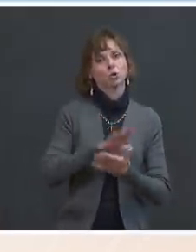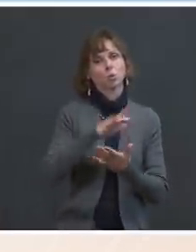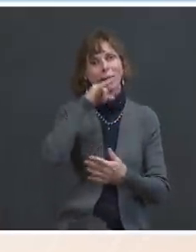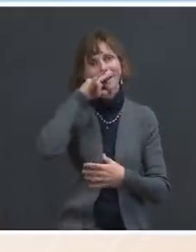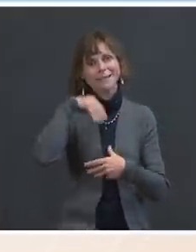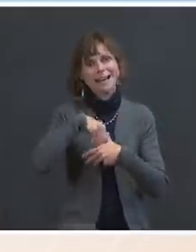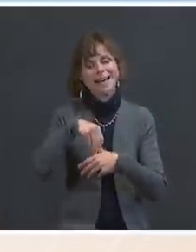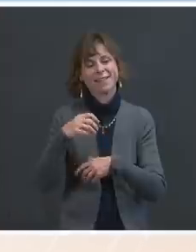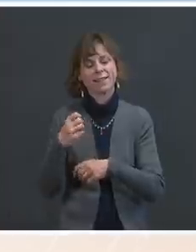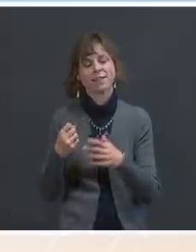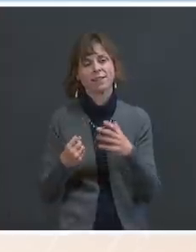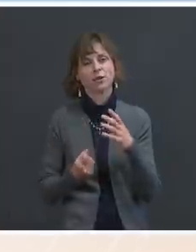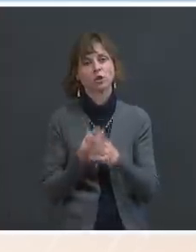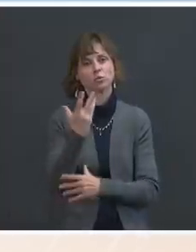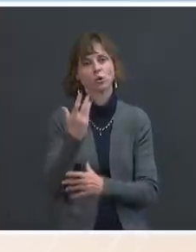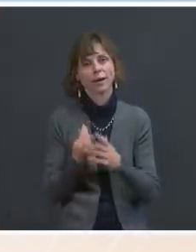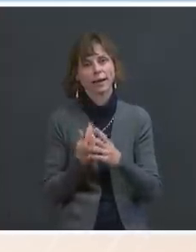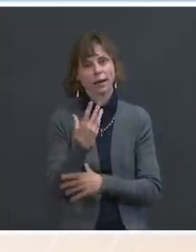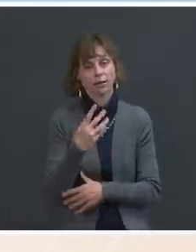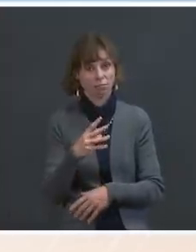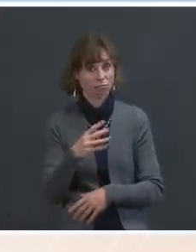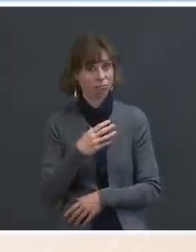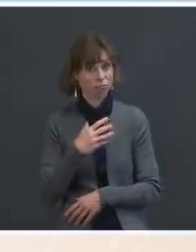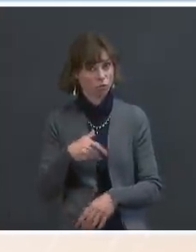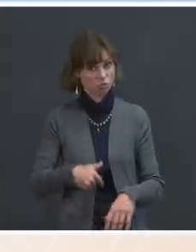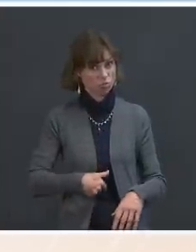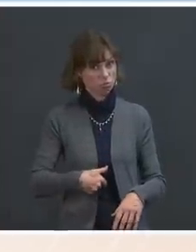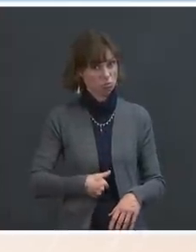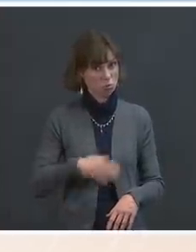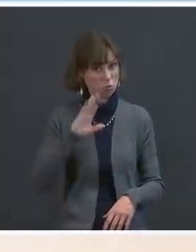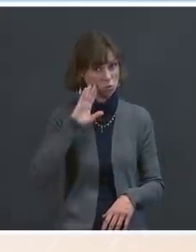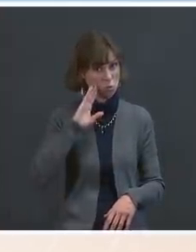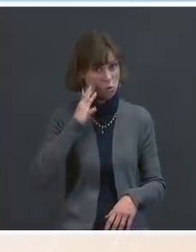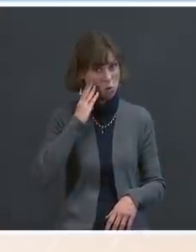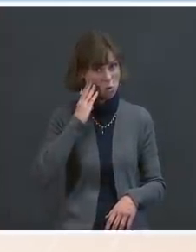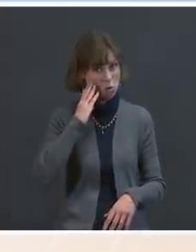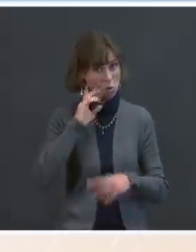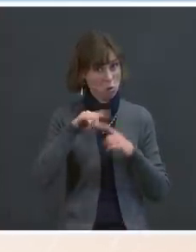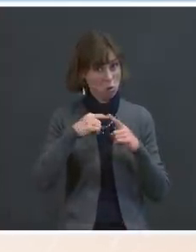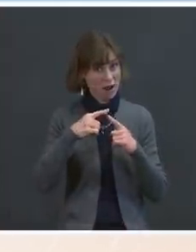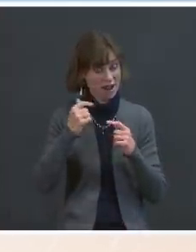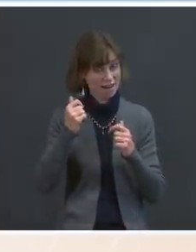of when every American could be vaccinated? I mean, you know, do -- you know, we've --